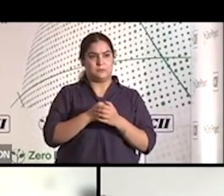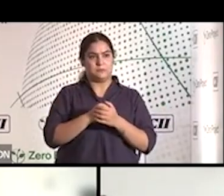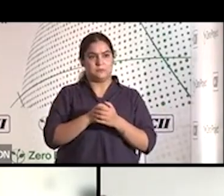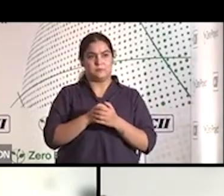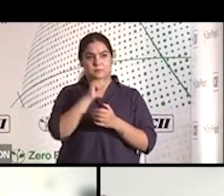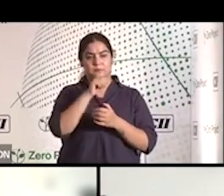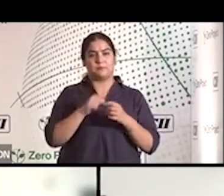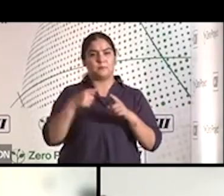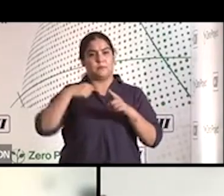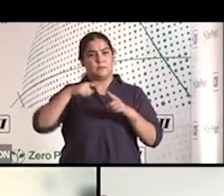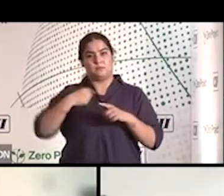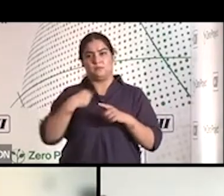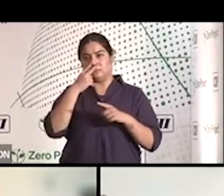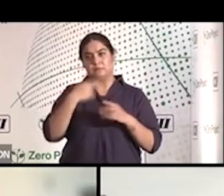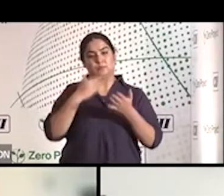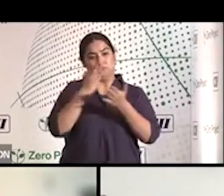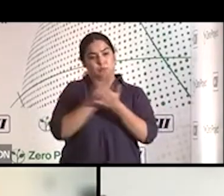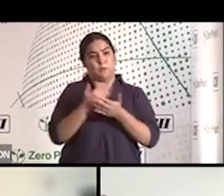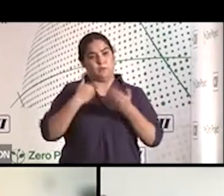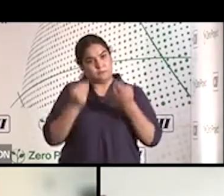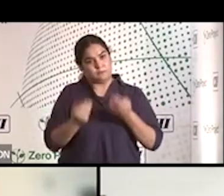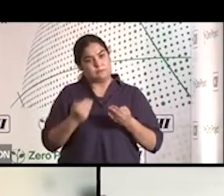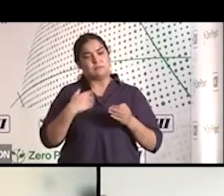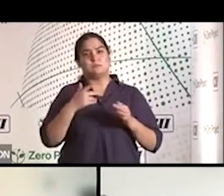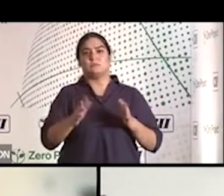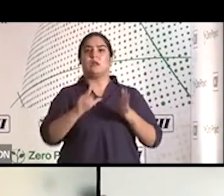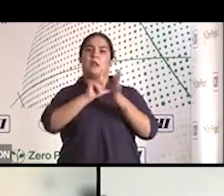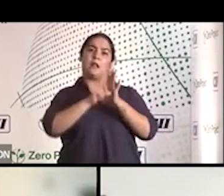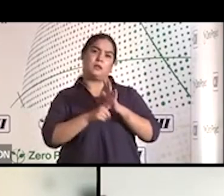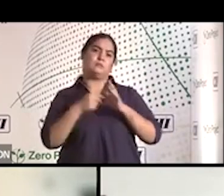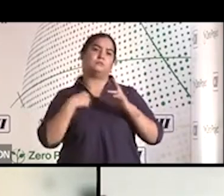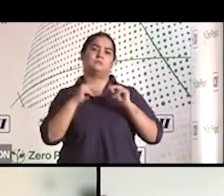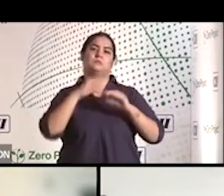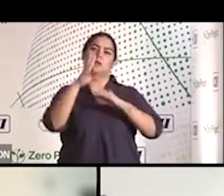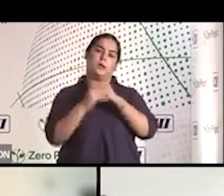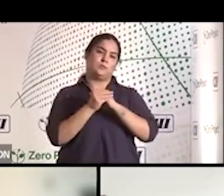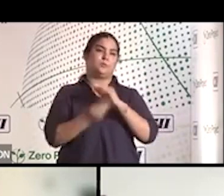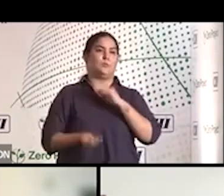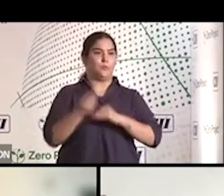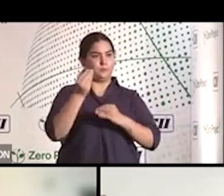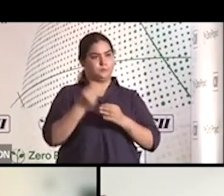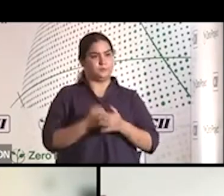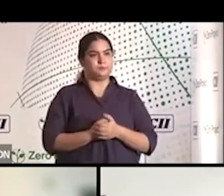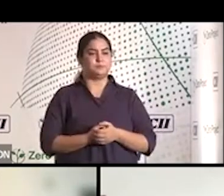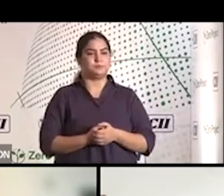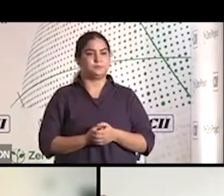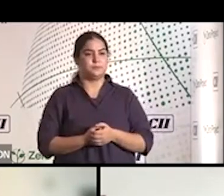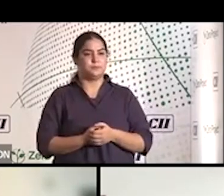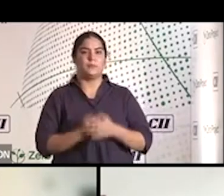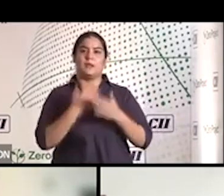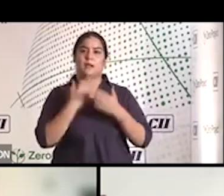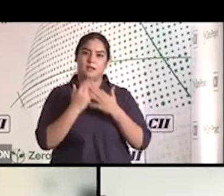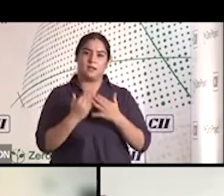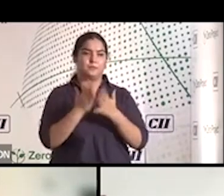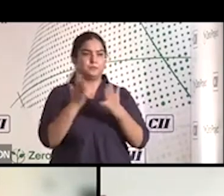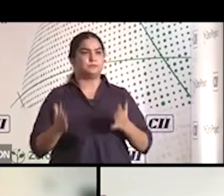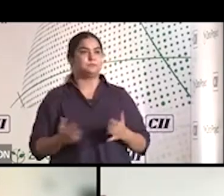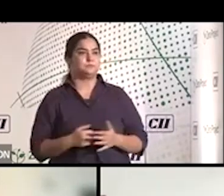I'll stop here probably, maybe later. I would like to add a few more things if we have more time. Thank you. Audio